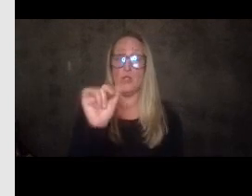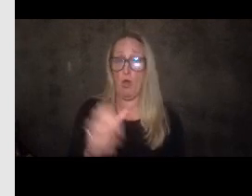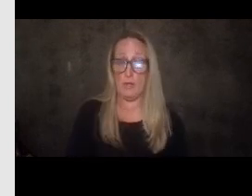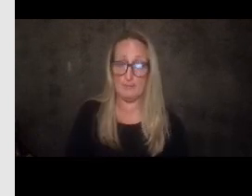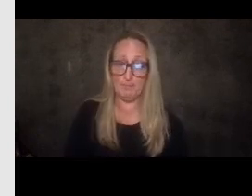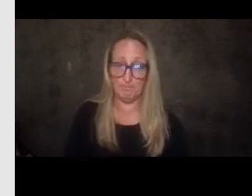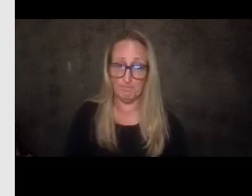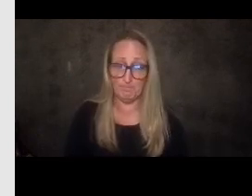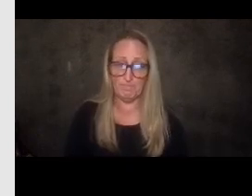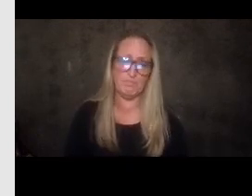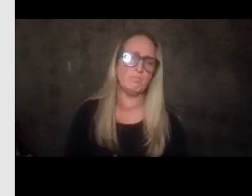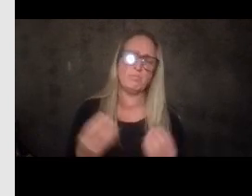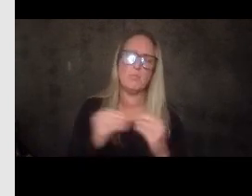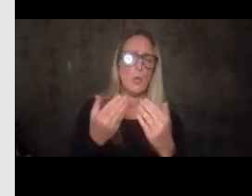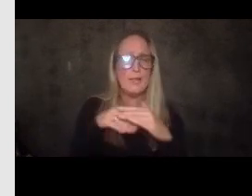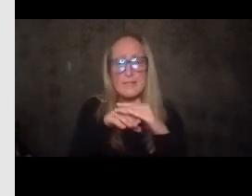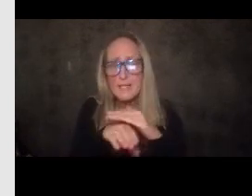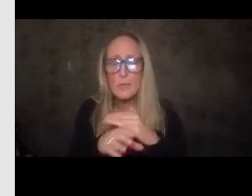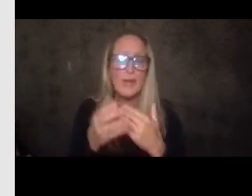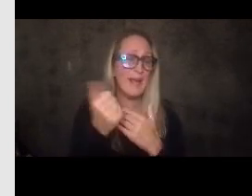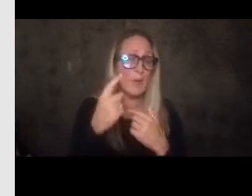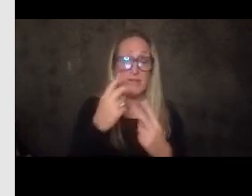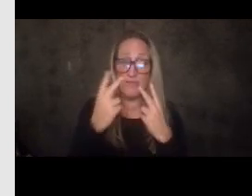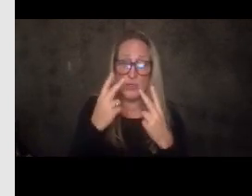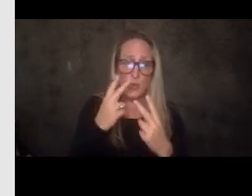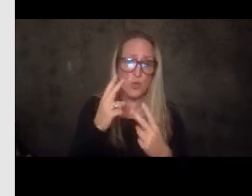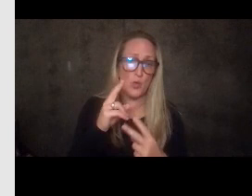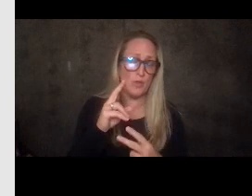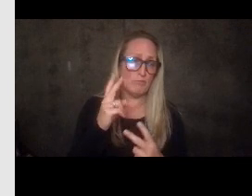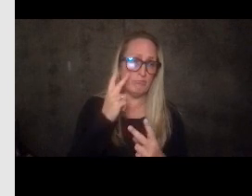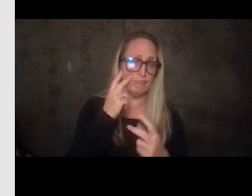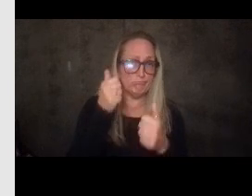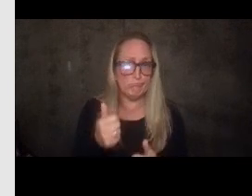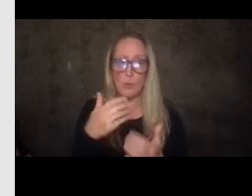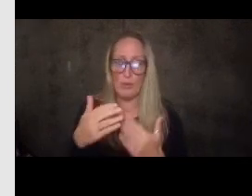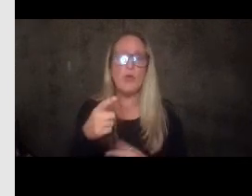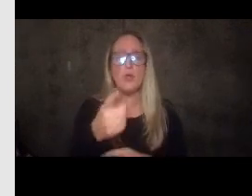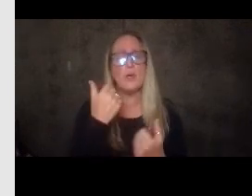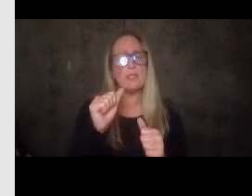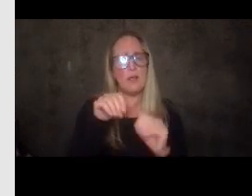OK, and that will just make it more accessible for anyone with vision impairments. UM, and you can still go in and